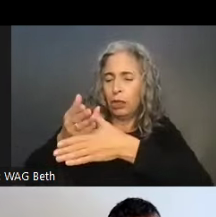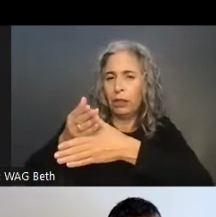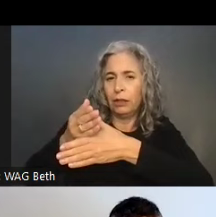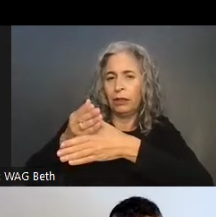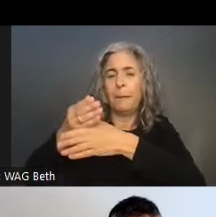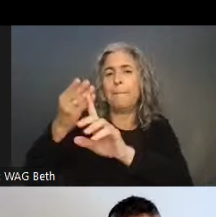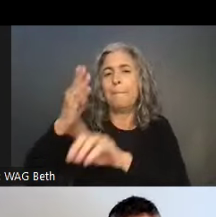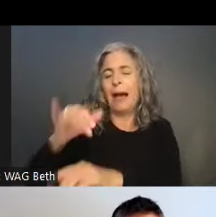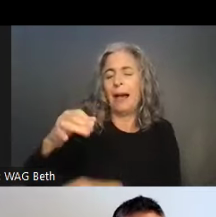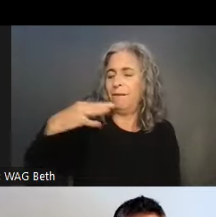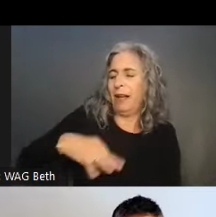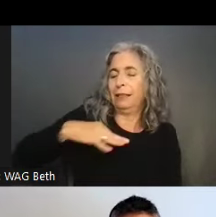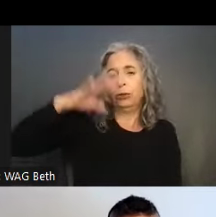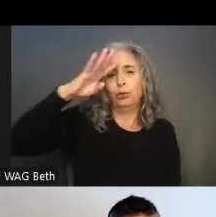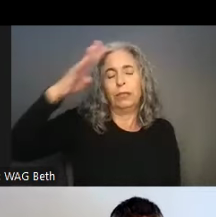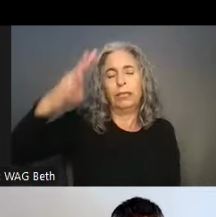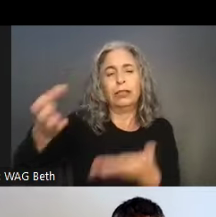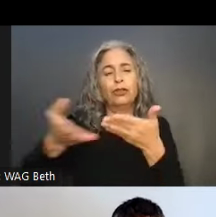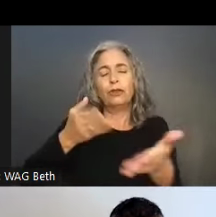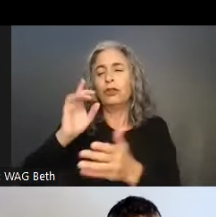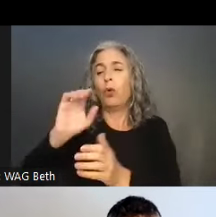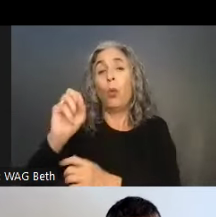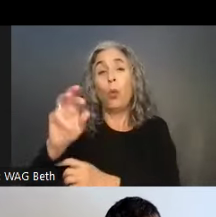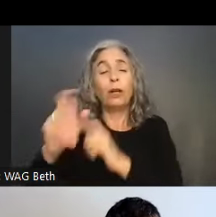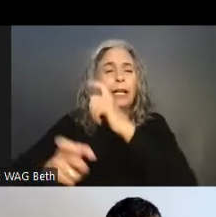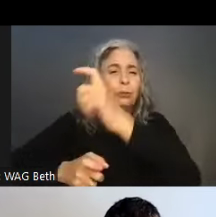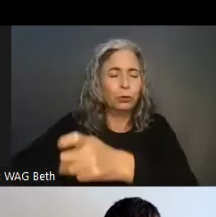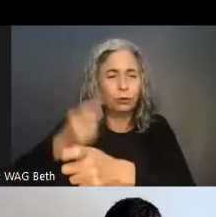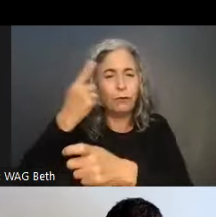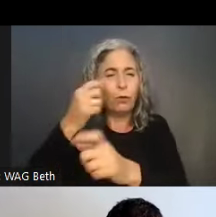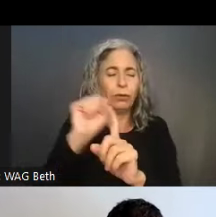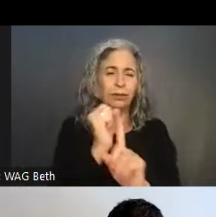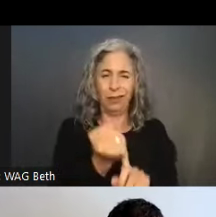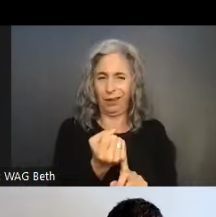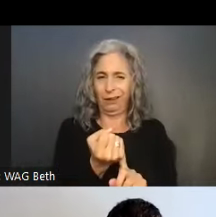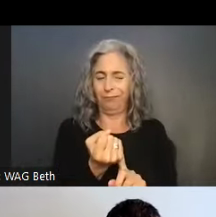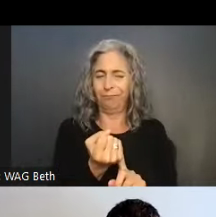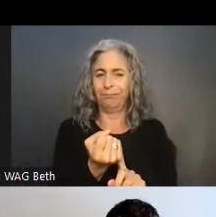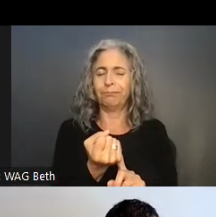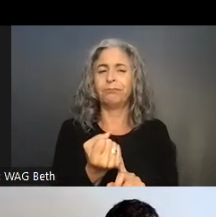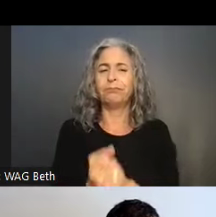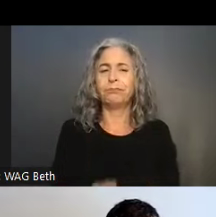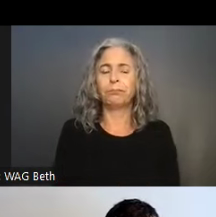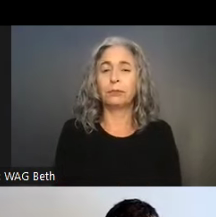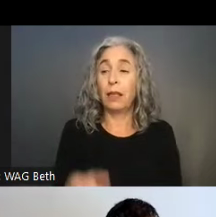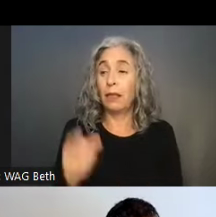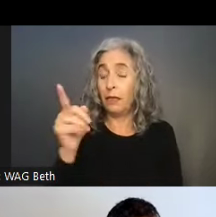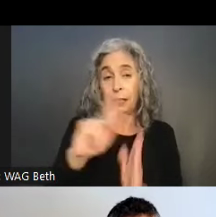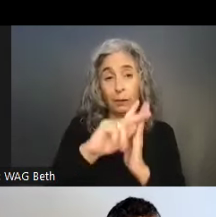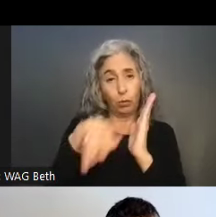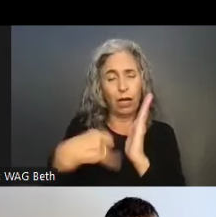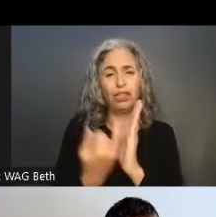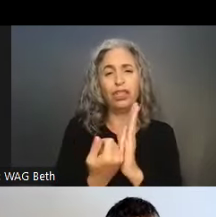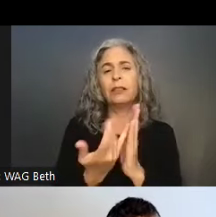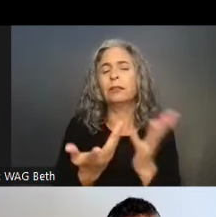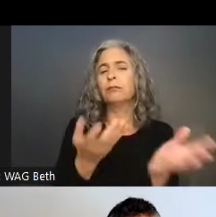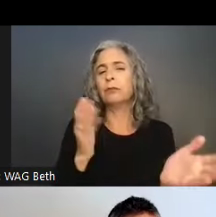as a service or contribution to society. These projects are community driven and they